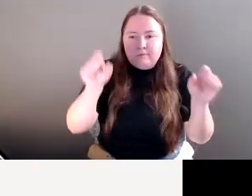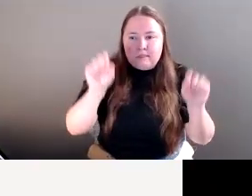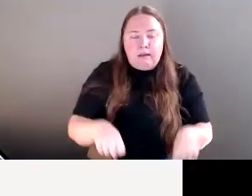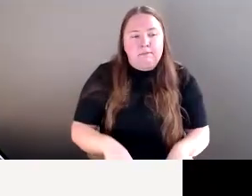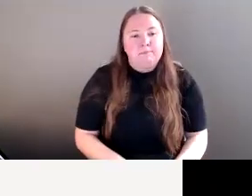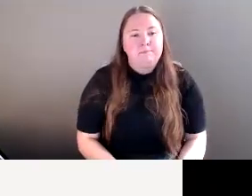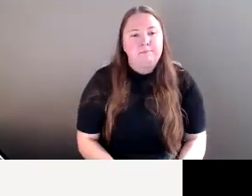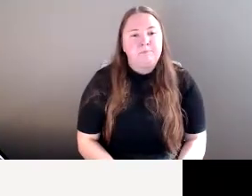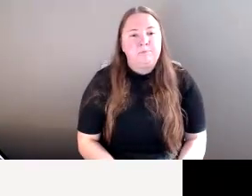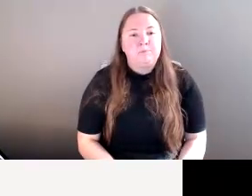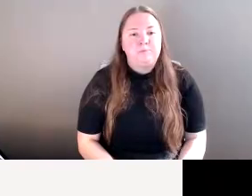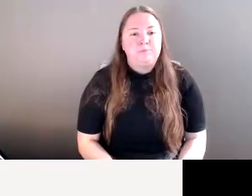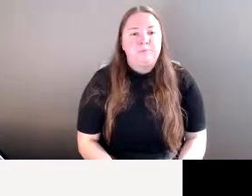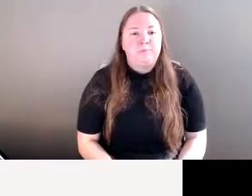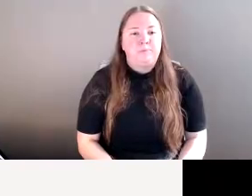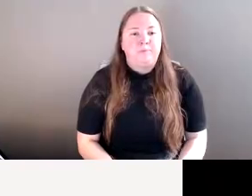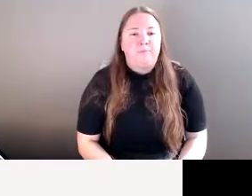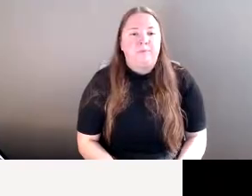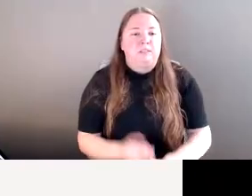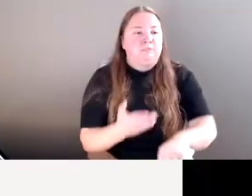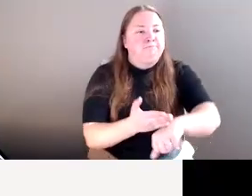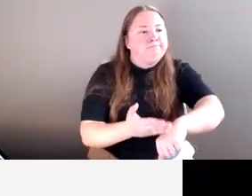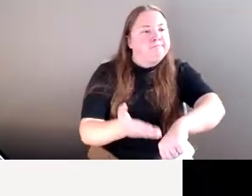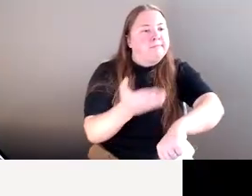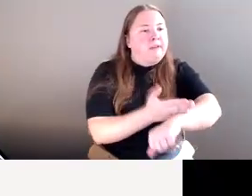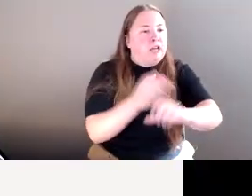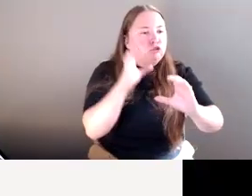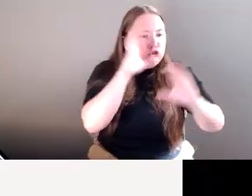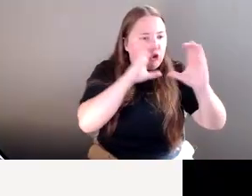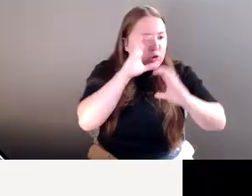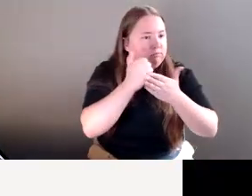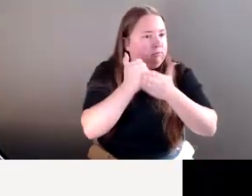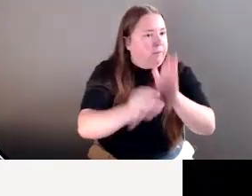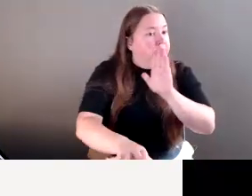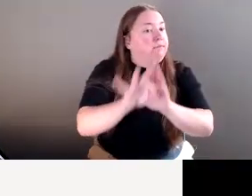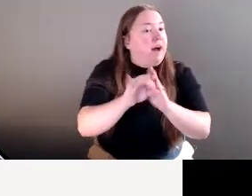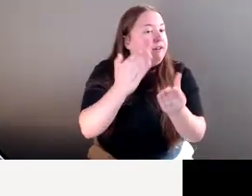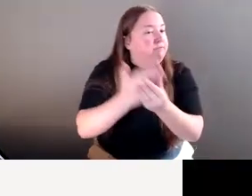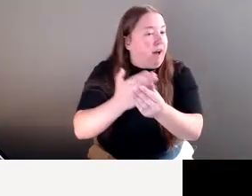There is an enhanced search to help you find files, in your courses.